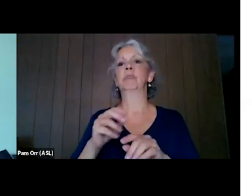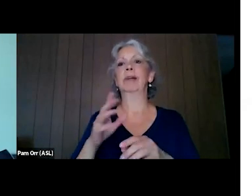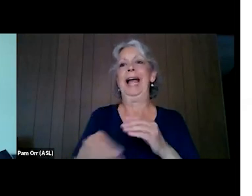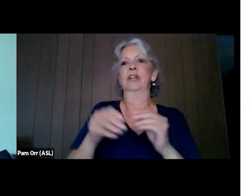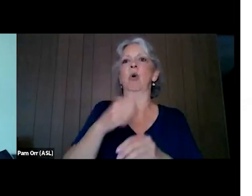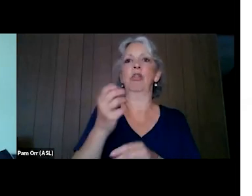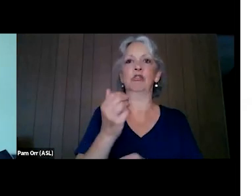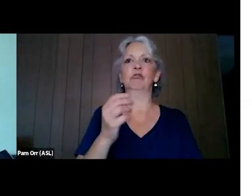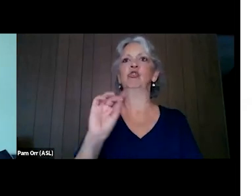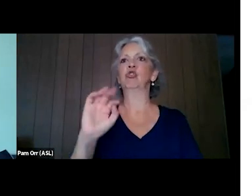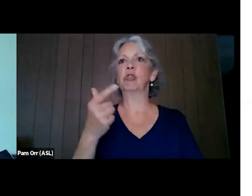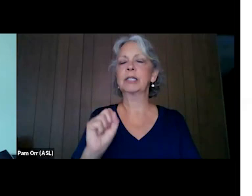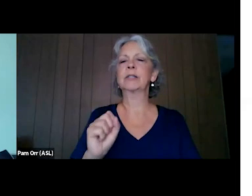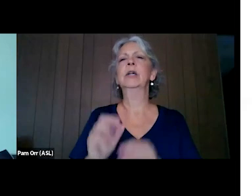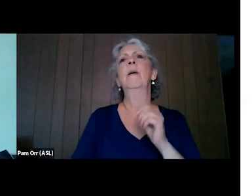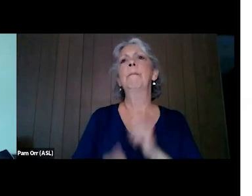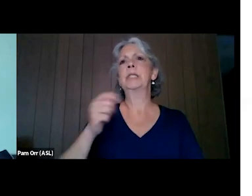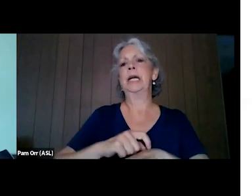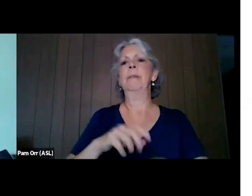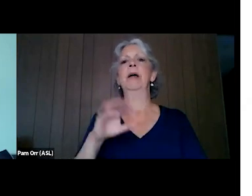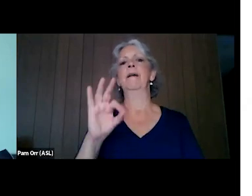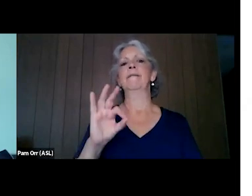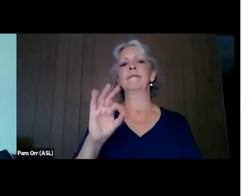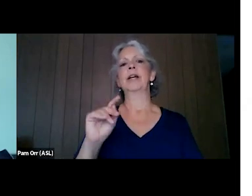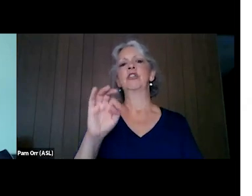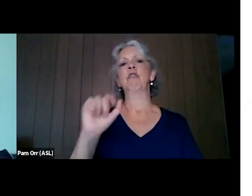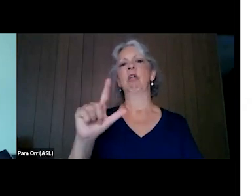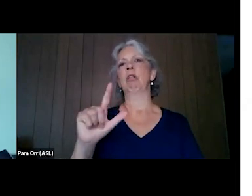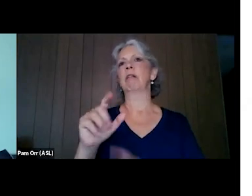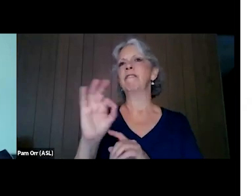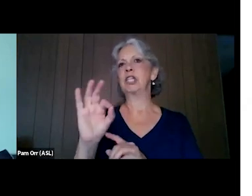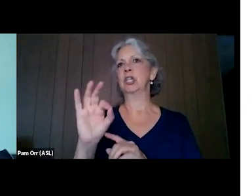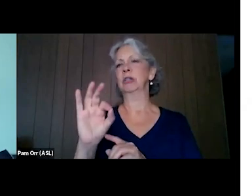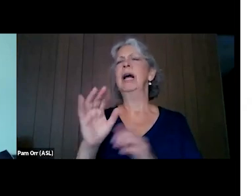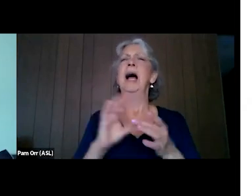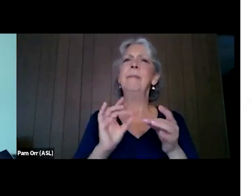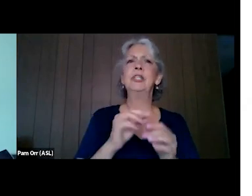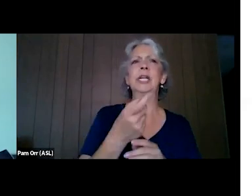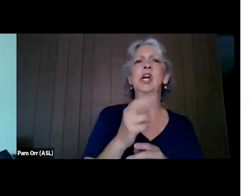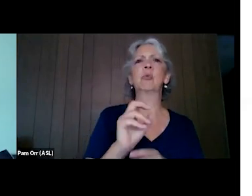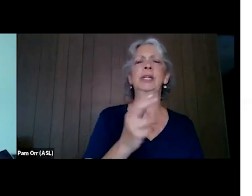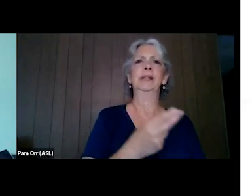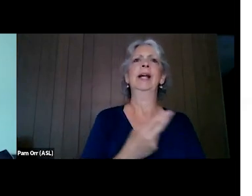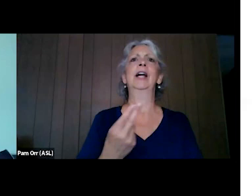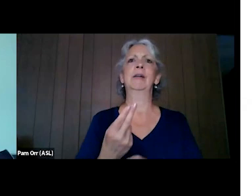mostly added to fentanyl. I mentioned heroin here, although in many places in the United States and certainly in Philadelphia,